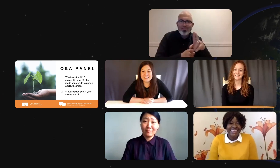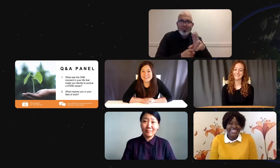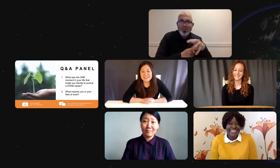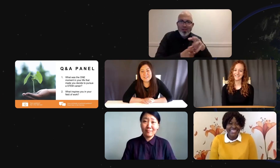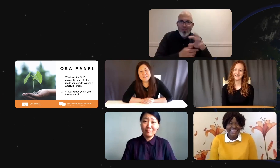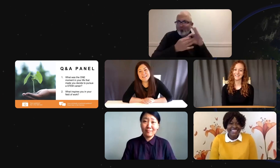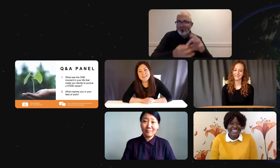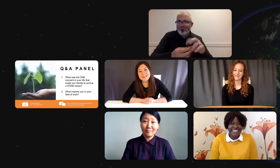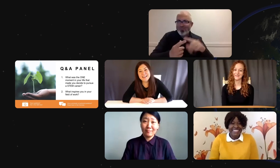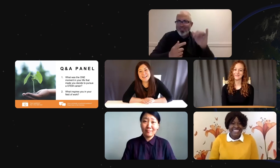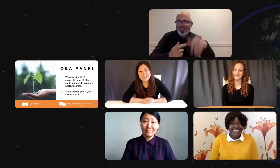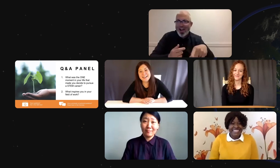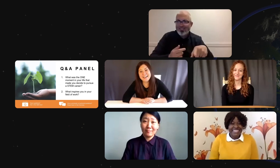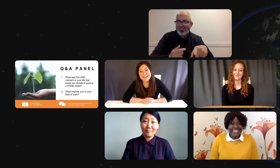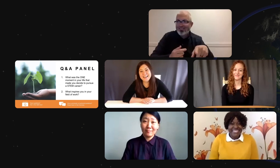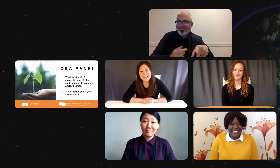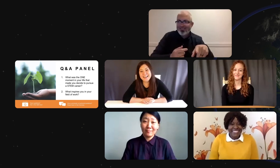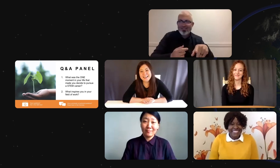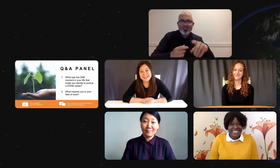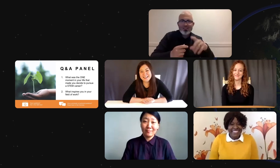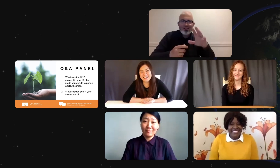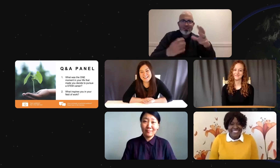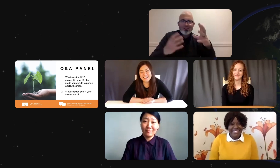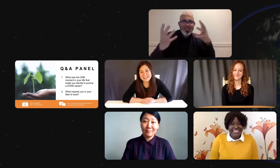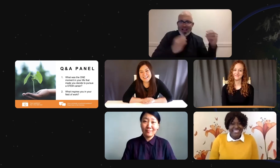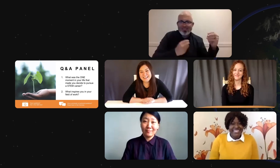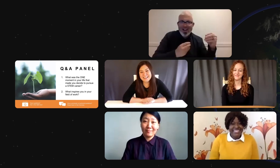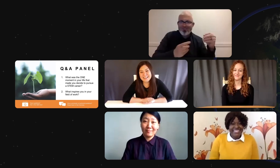You mentioned, at Atomic Hands, your power just went out.